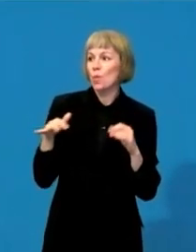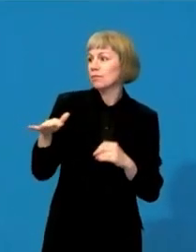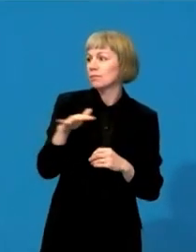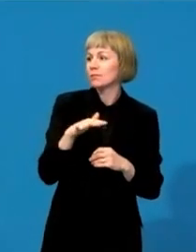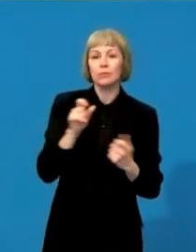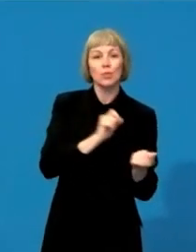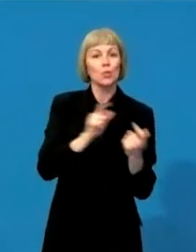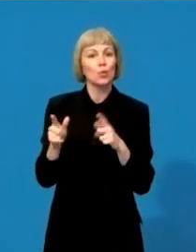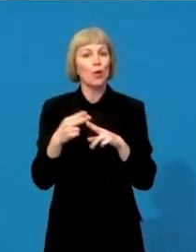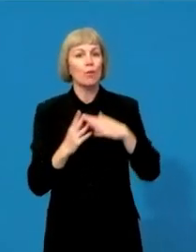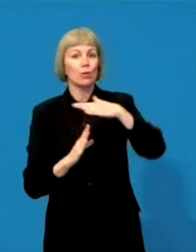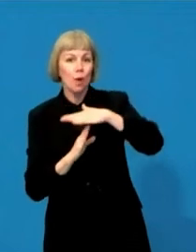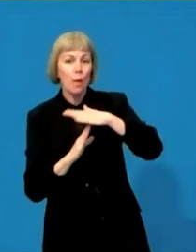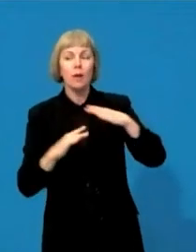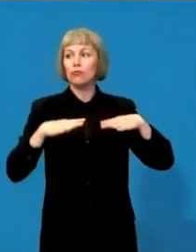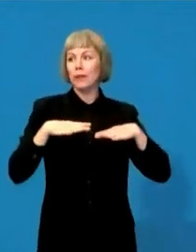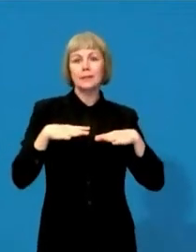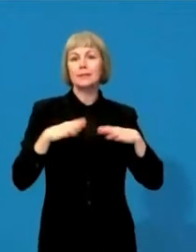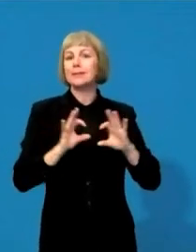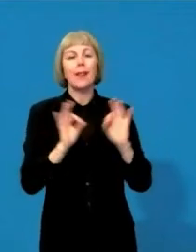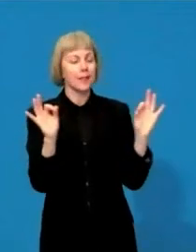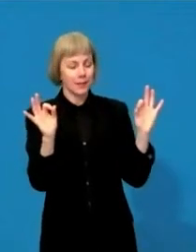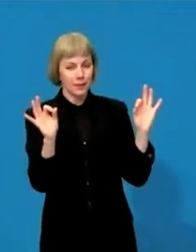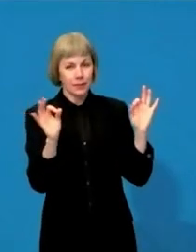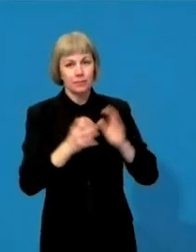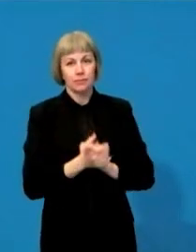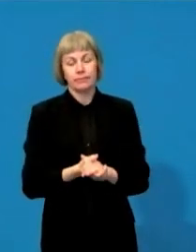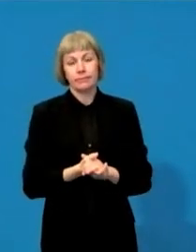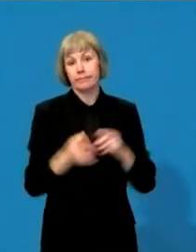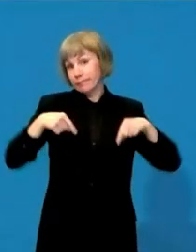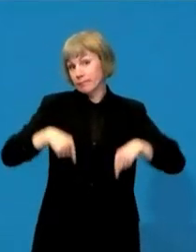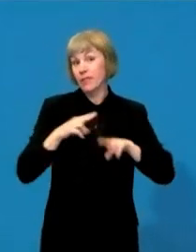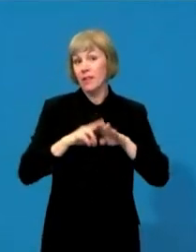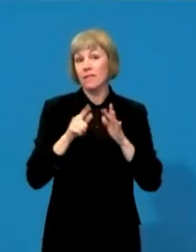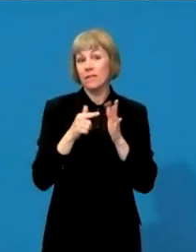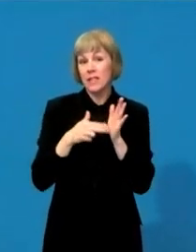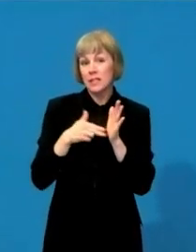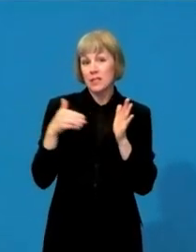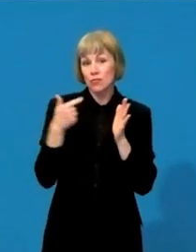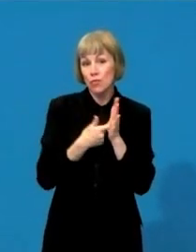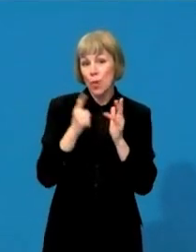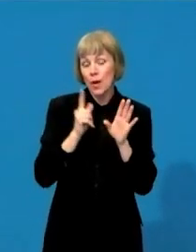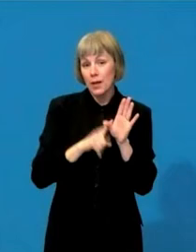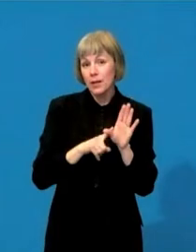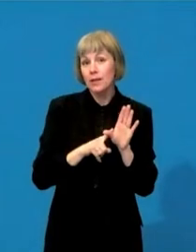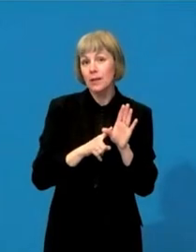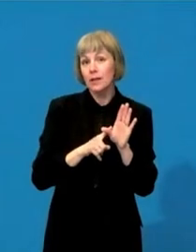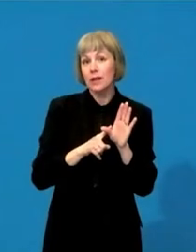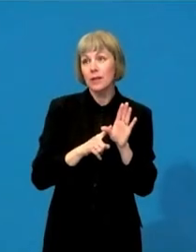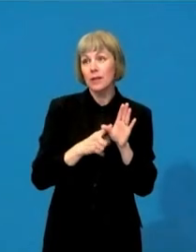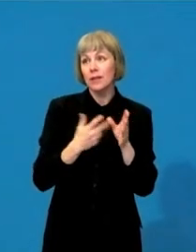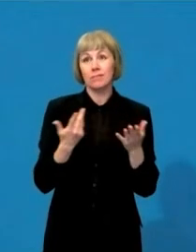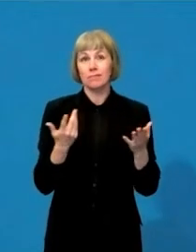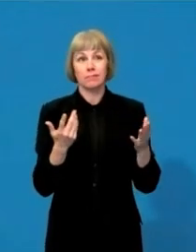And just - even here in Fitzroy, you know, even when I'm at work, the respite, it would